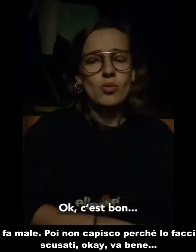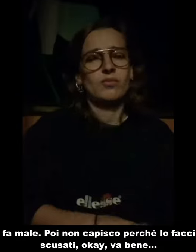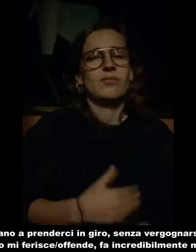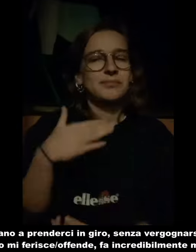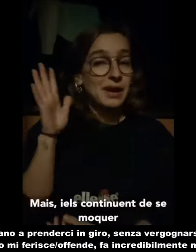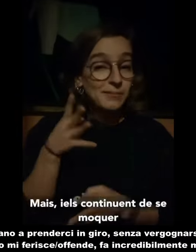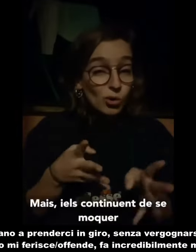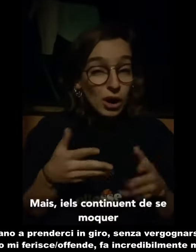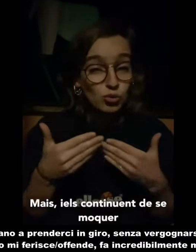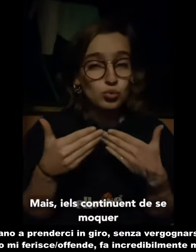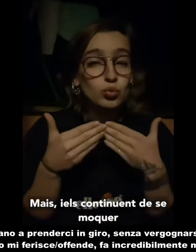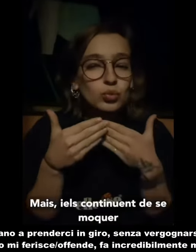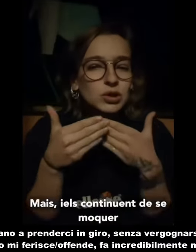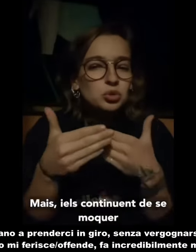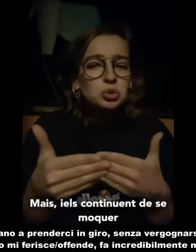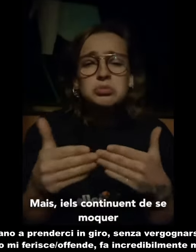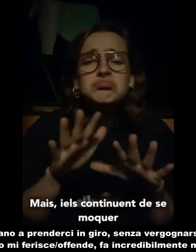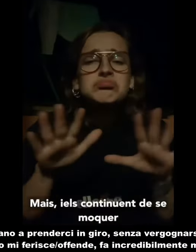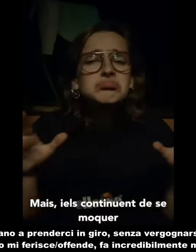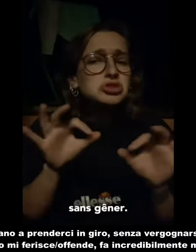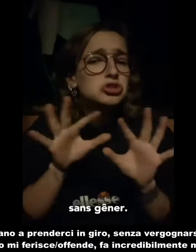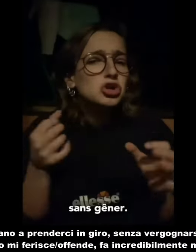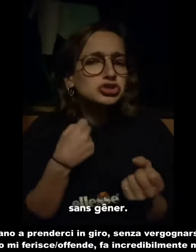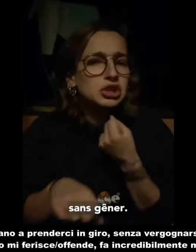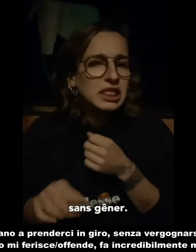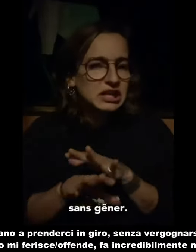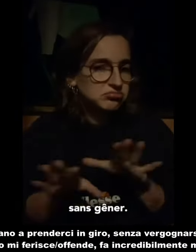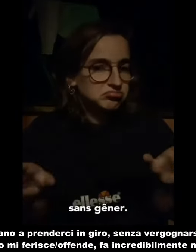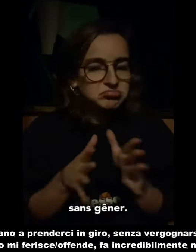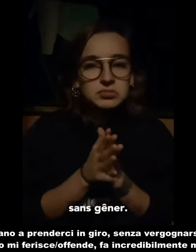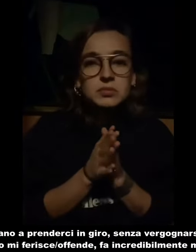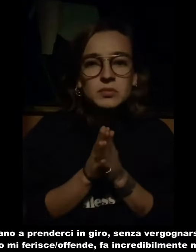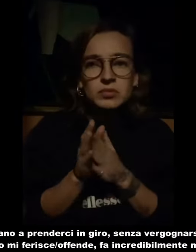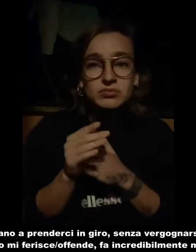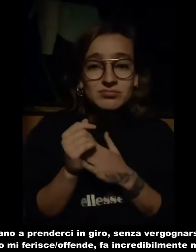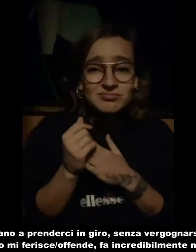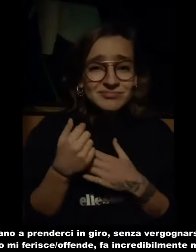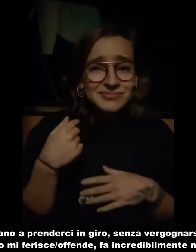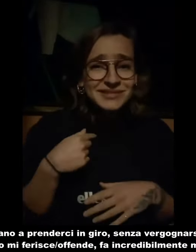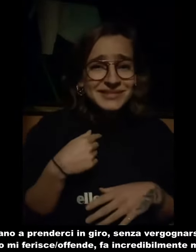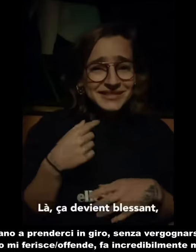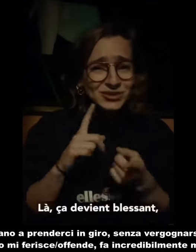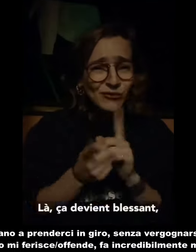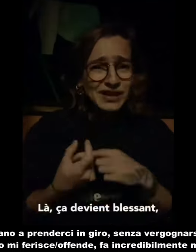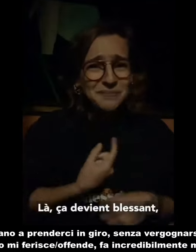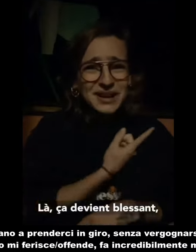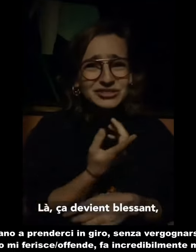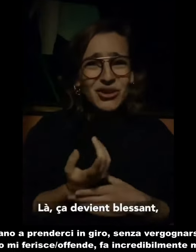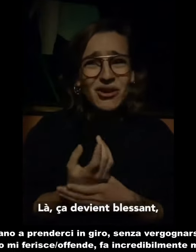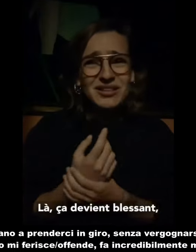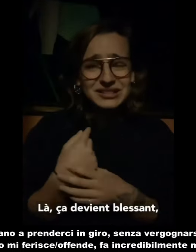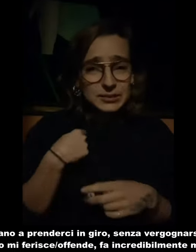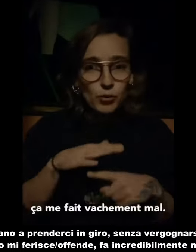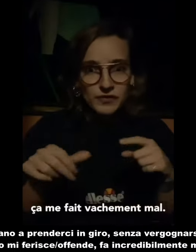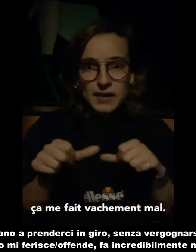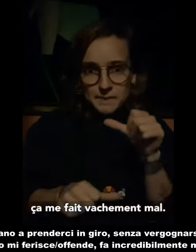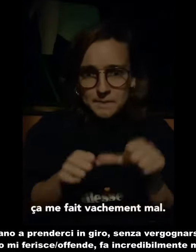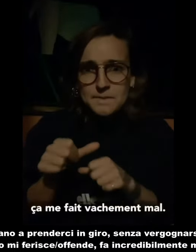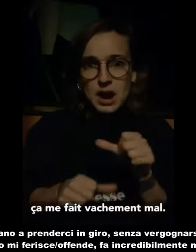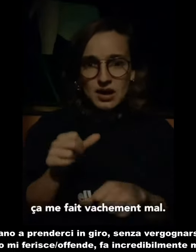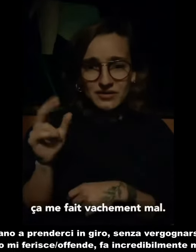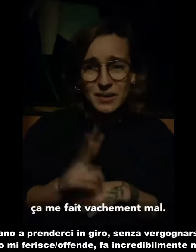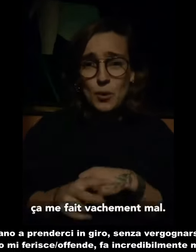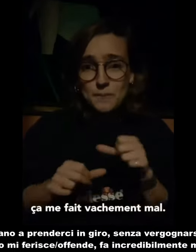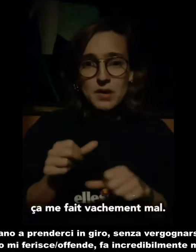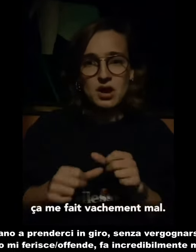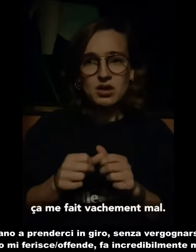But They continue to mock us, without being ashamed. It's offensive, It hurst so bad.